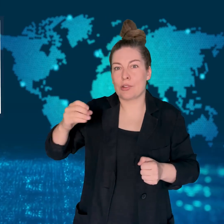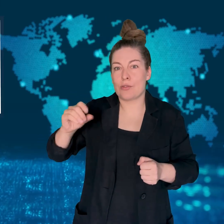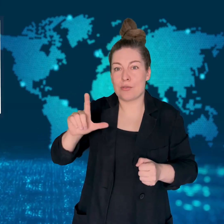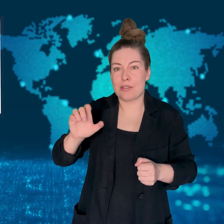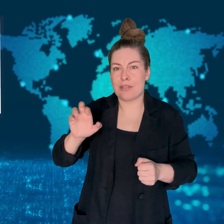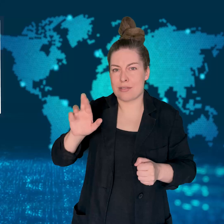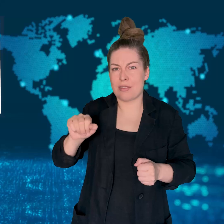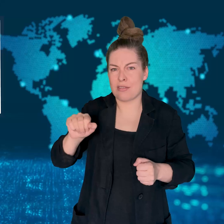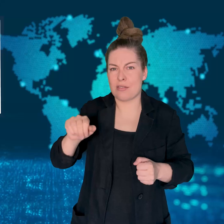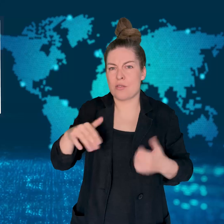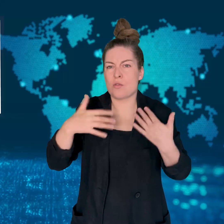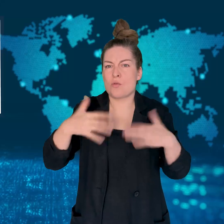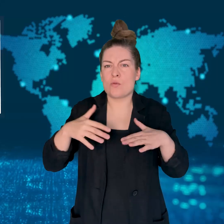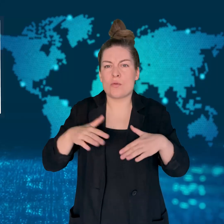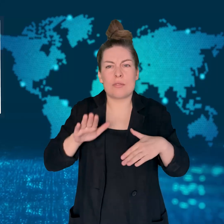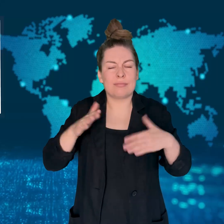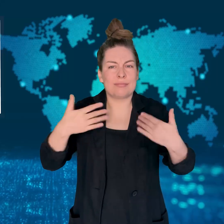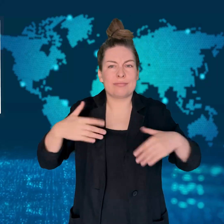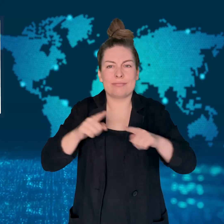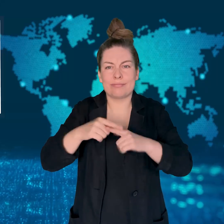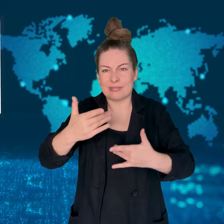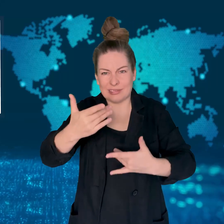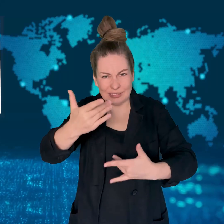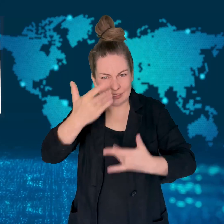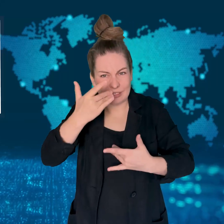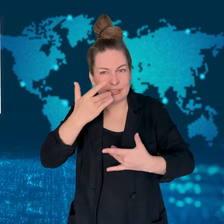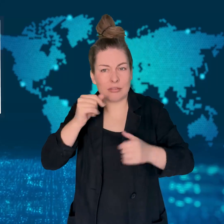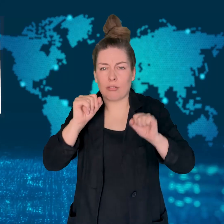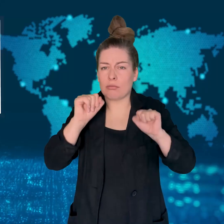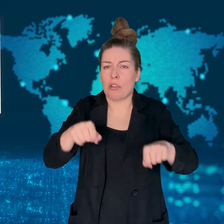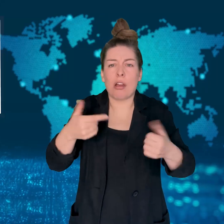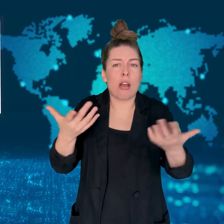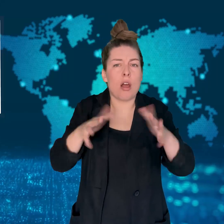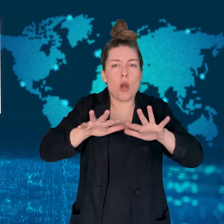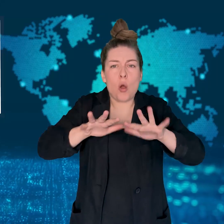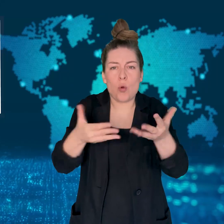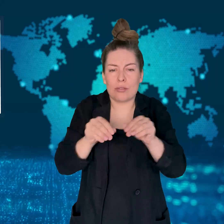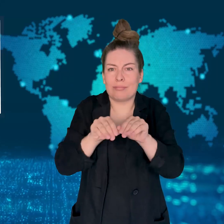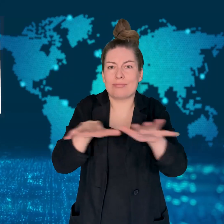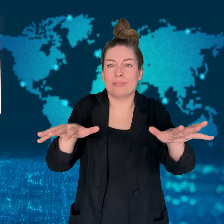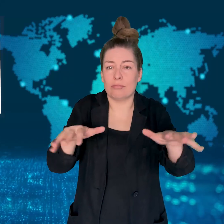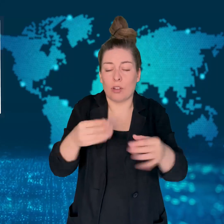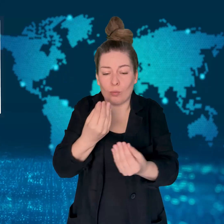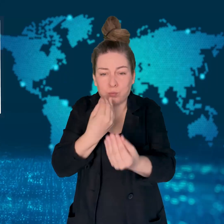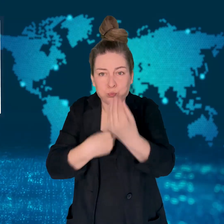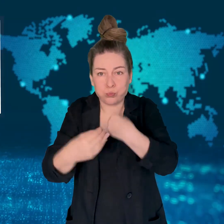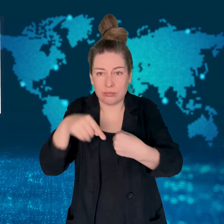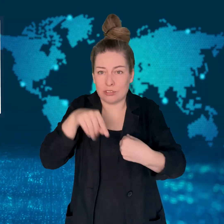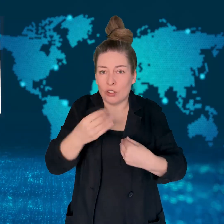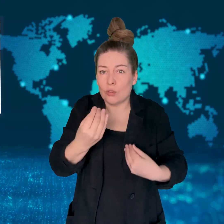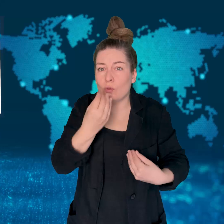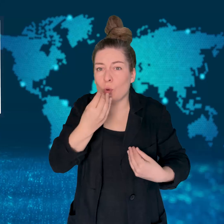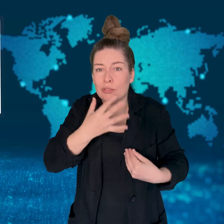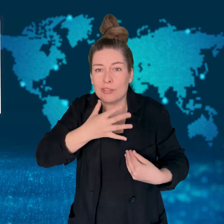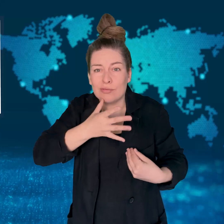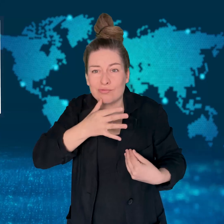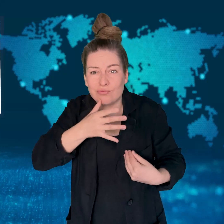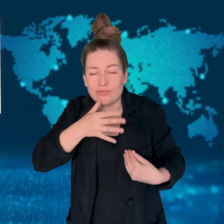Cholera is an acute diarrheal illness that is caused by bacteria